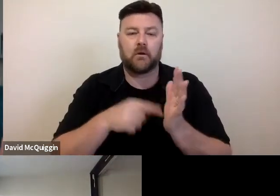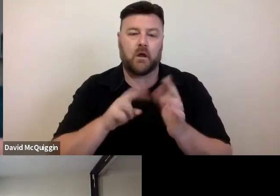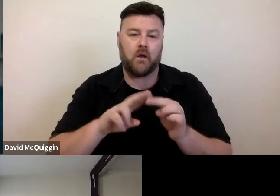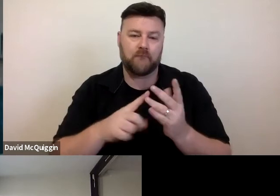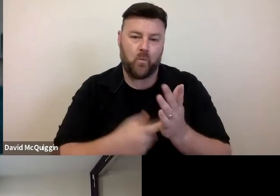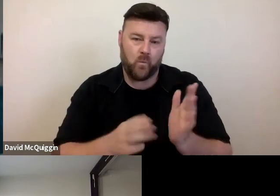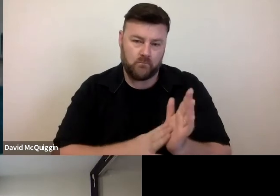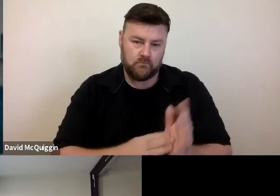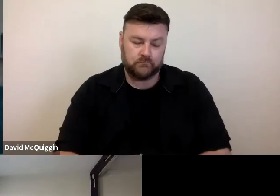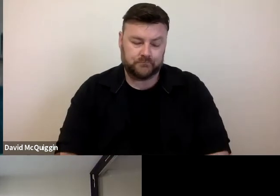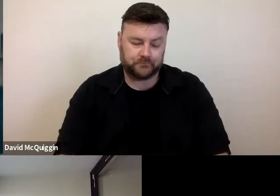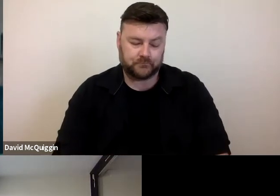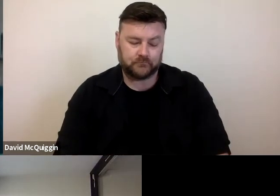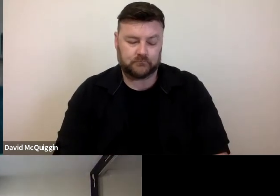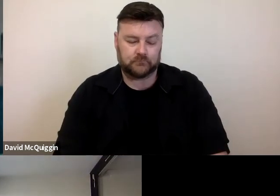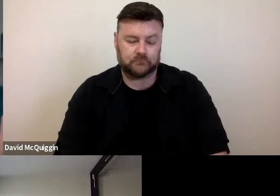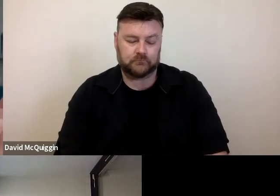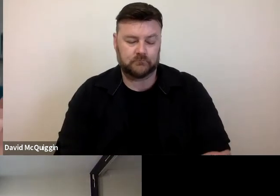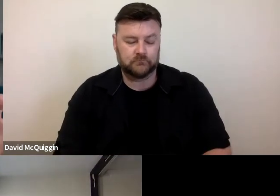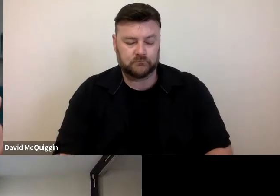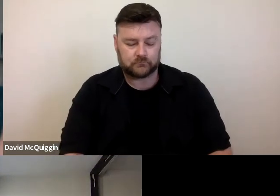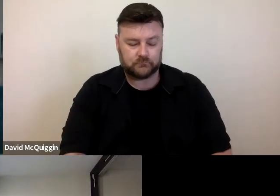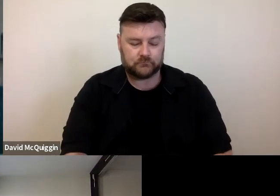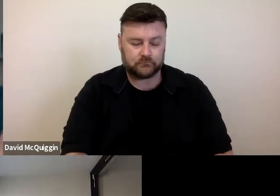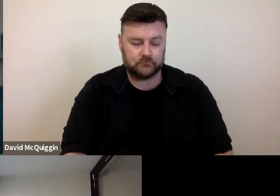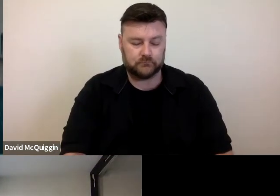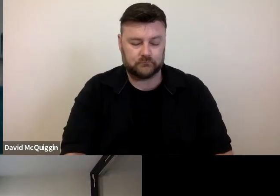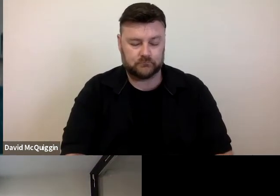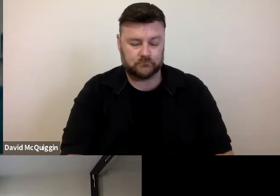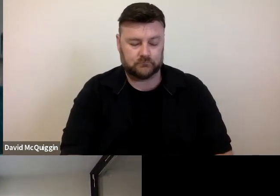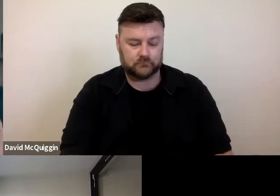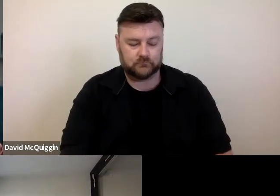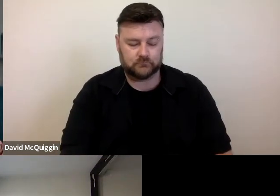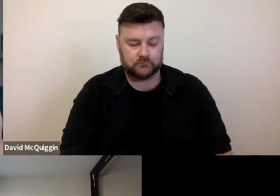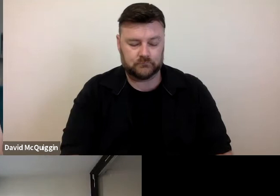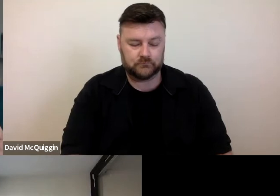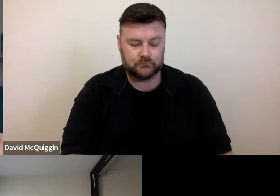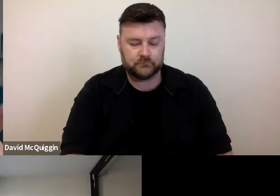platform out of Brazil that a lot of the New York gangster